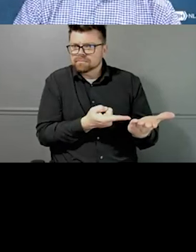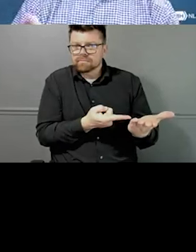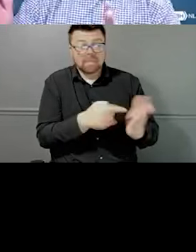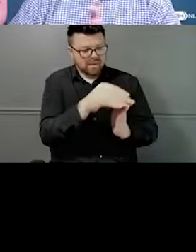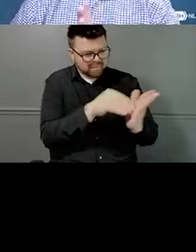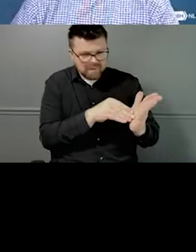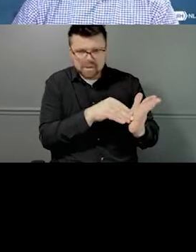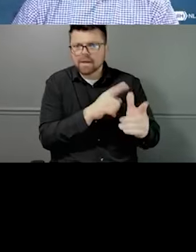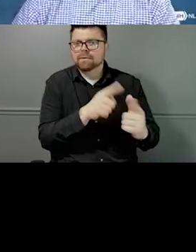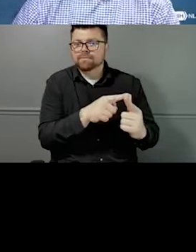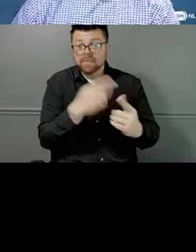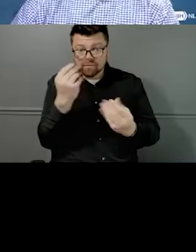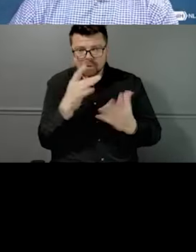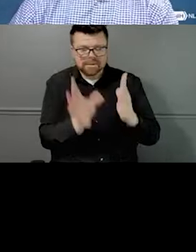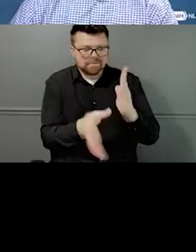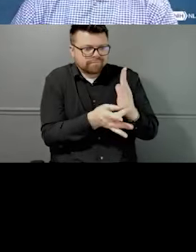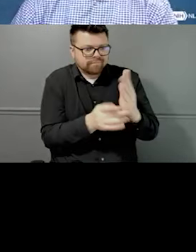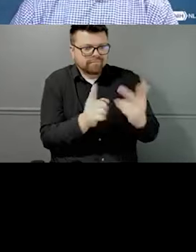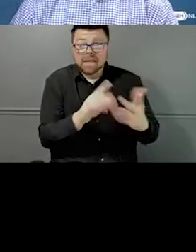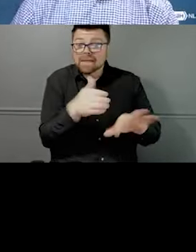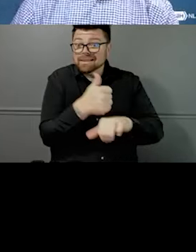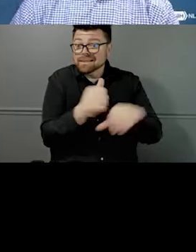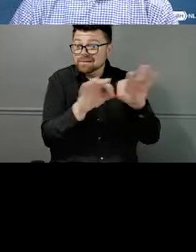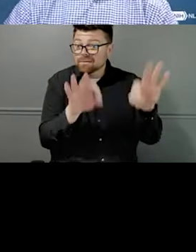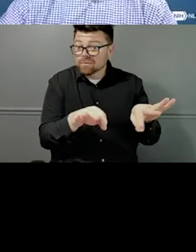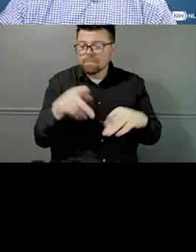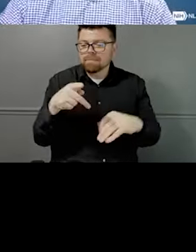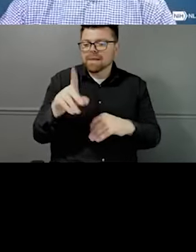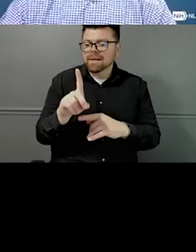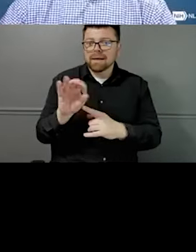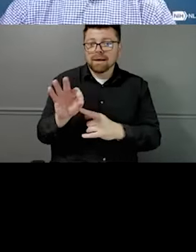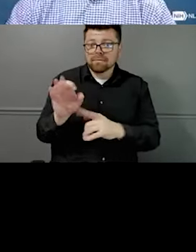then create the form as a PDF that gets submitted as